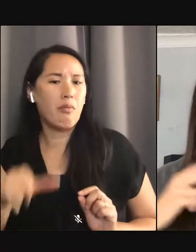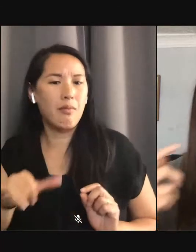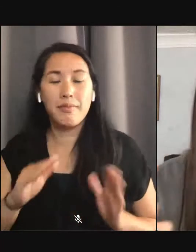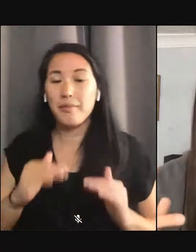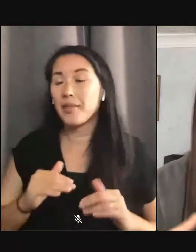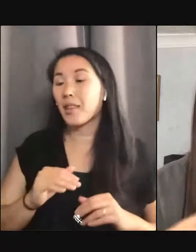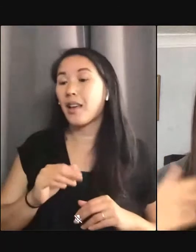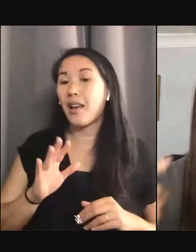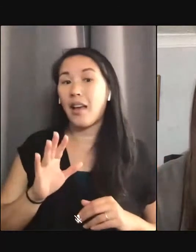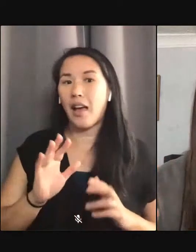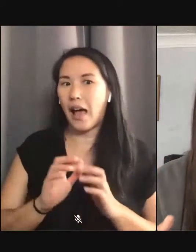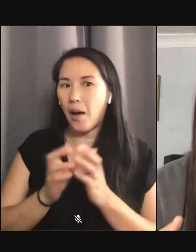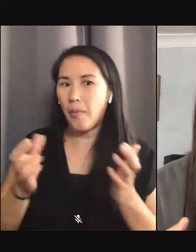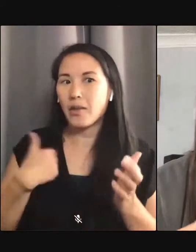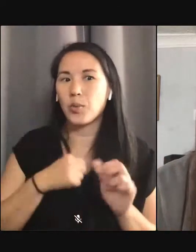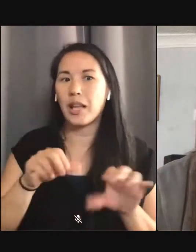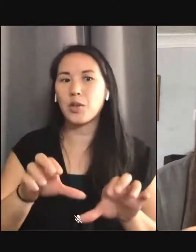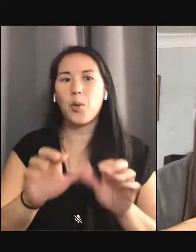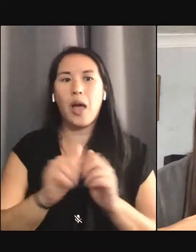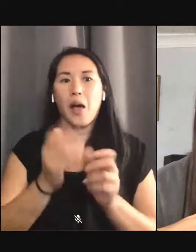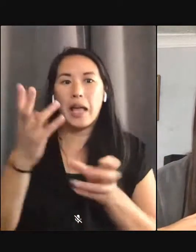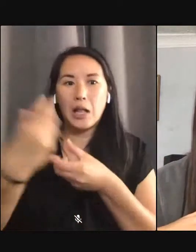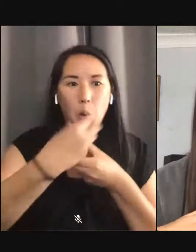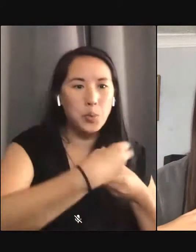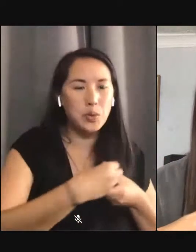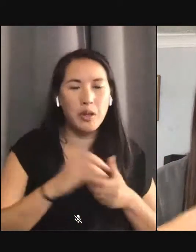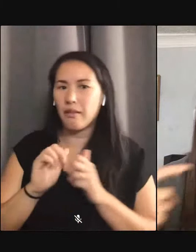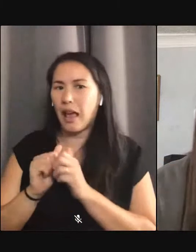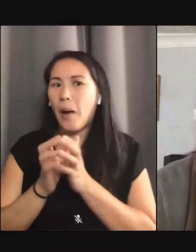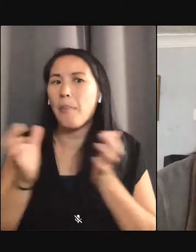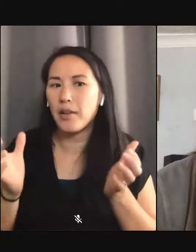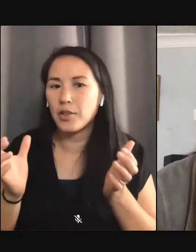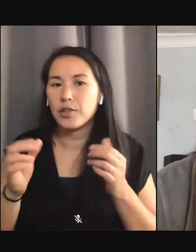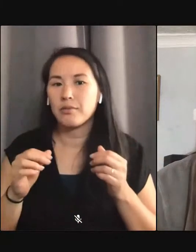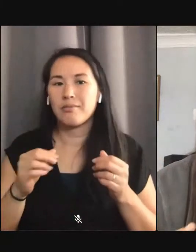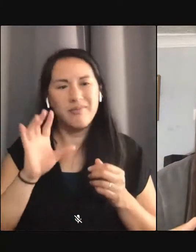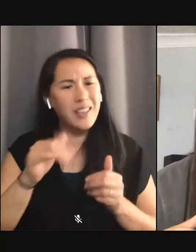can we do or how inclusive can something get i think it's it's always a process i think a lot of